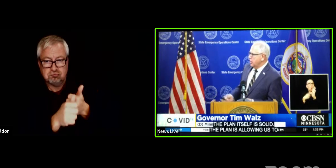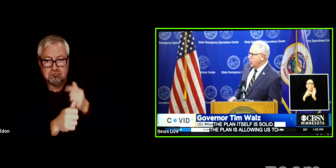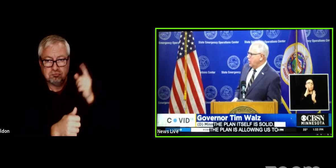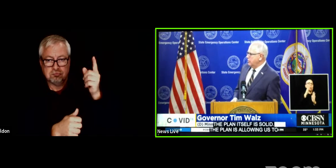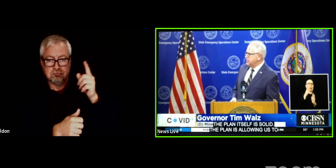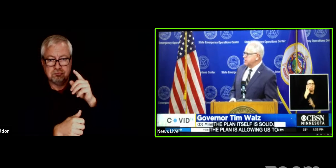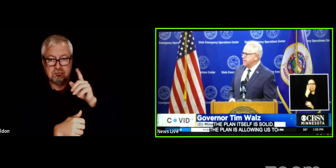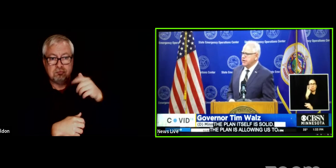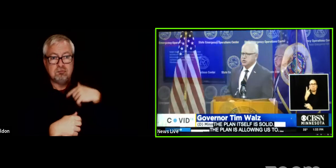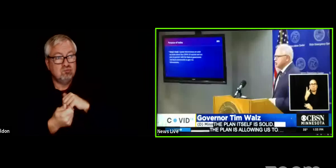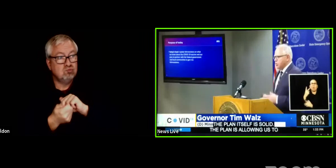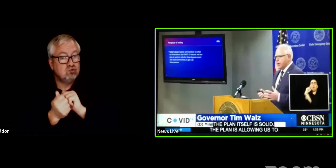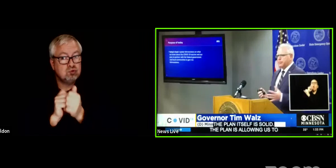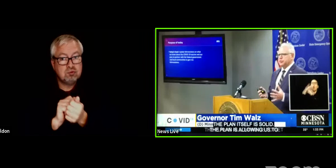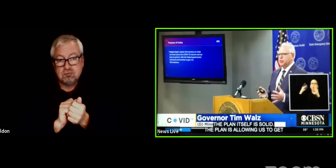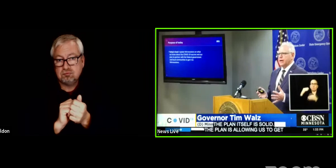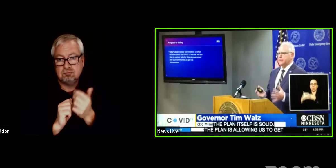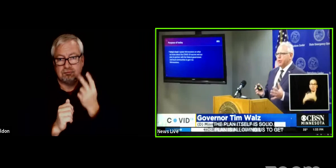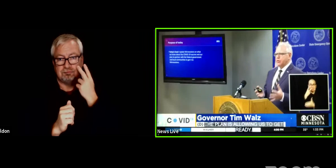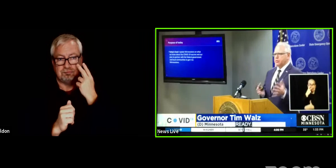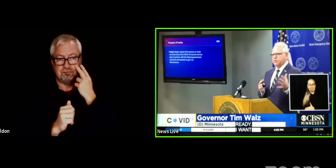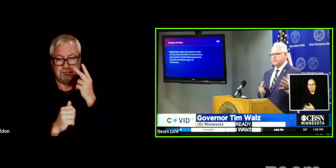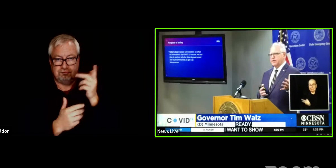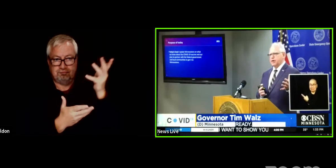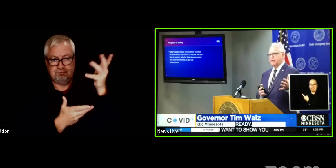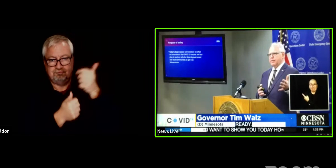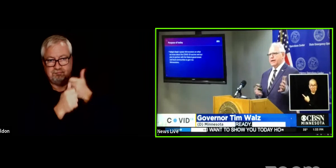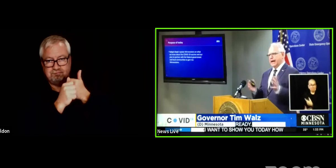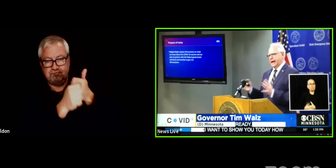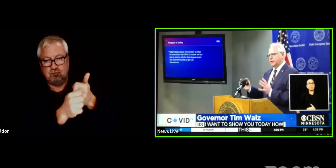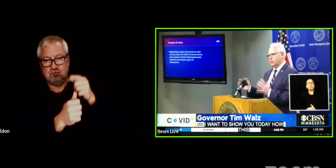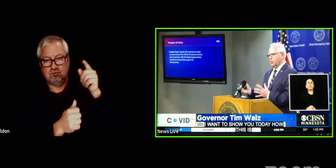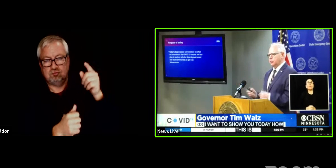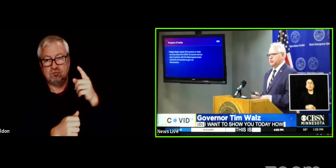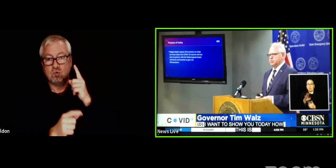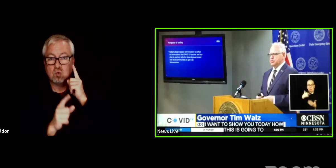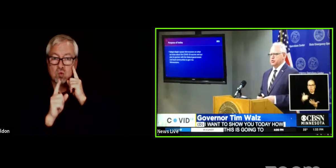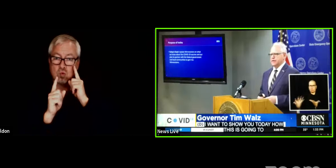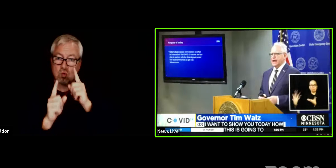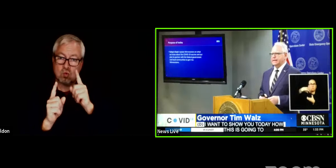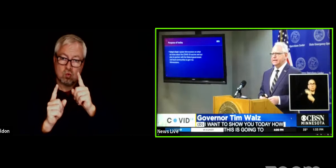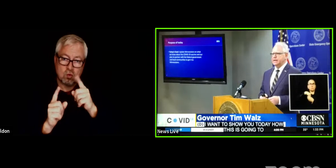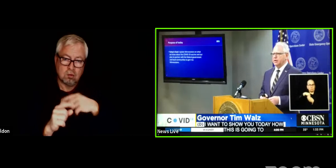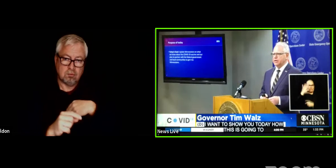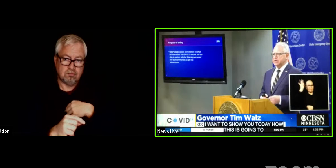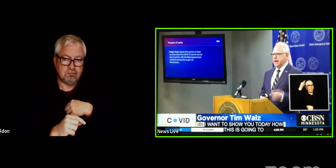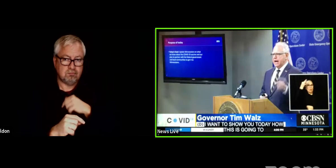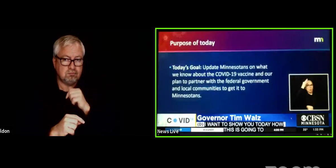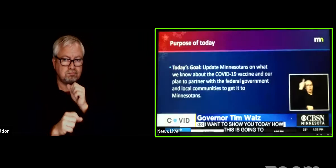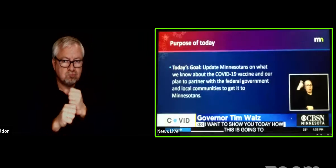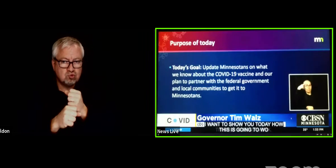THE GOAL IS TO MAKE SURE THAT WE'RE ABLE TO CORRECTLY PARTNER WITH THE FEDERAL GOVERNMENT AND LOCAL DISTRIBUTION. THE IDEAS HERE IS HOW DO QUESTION GET THIS